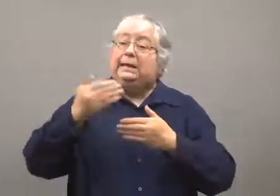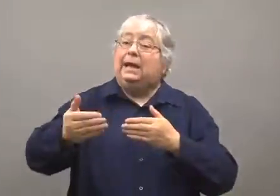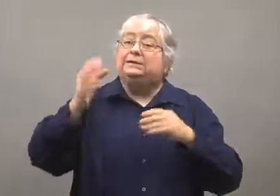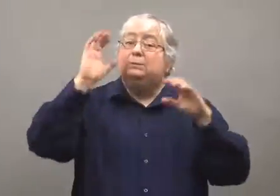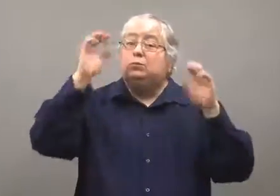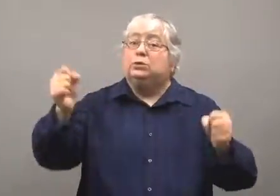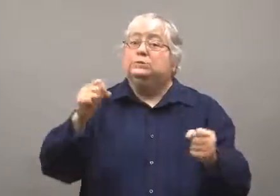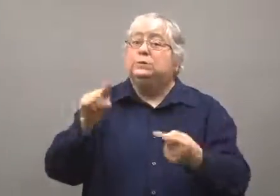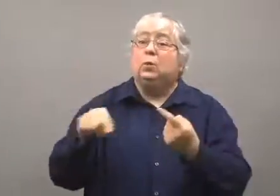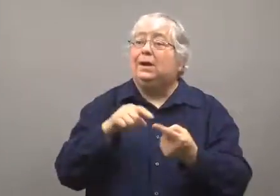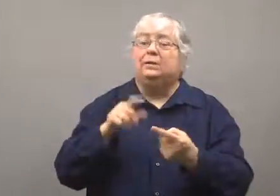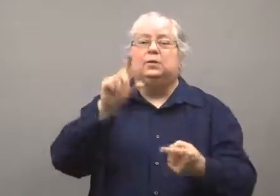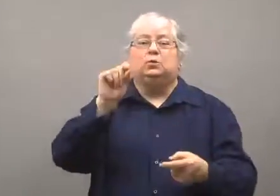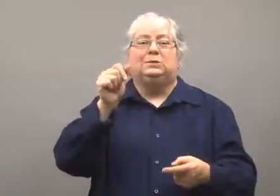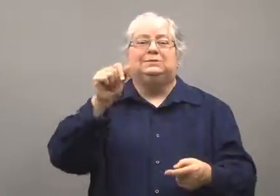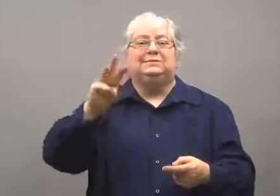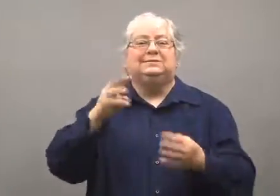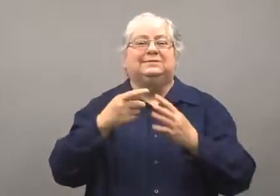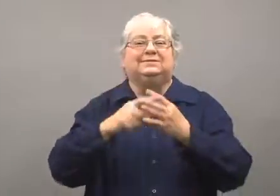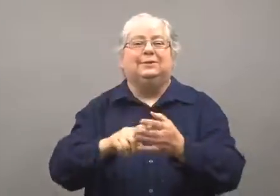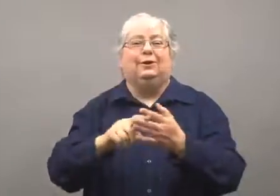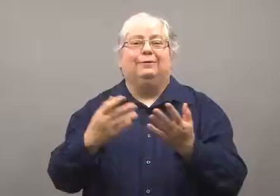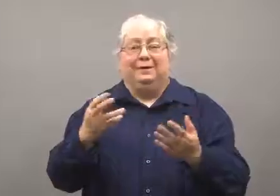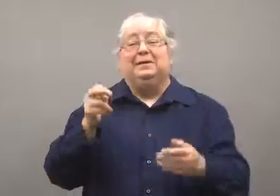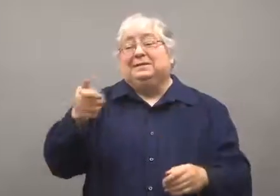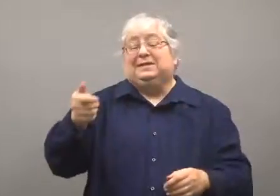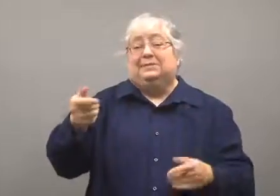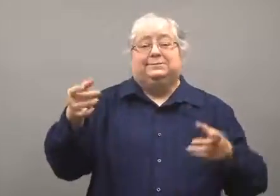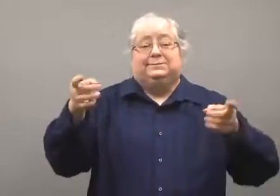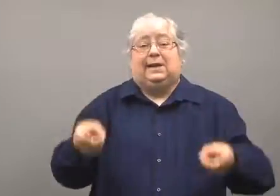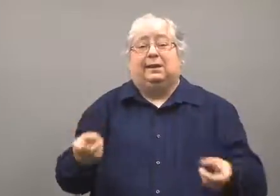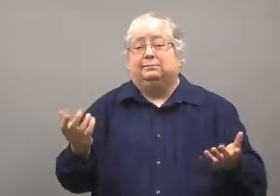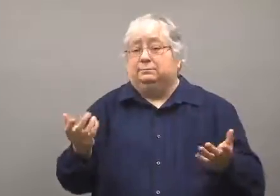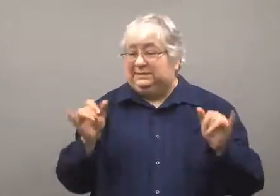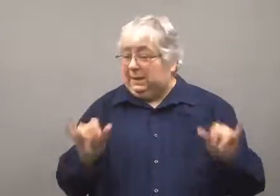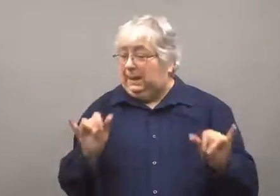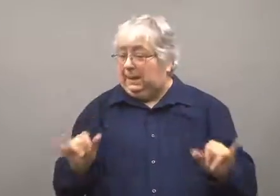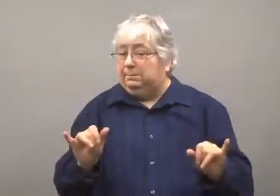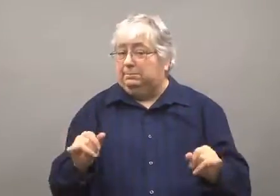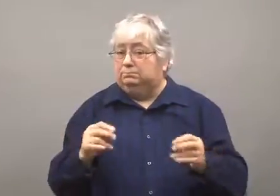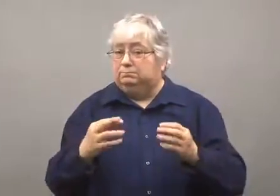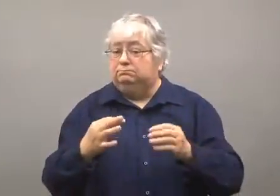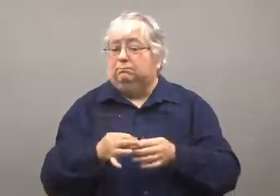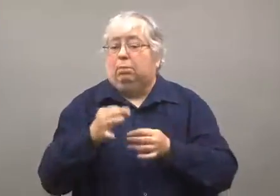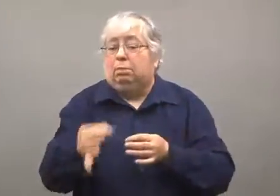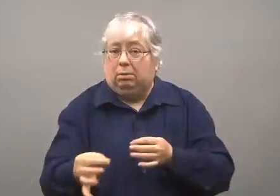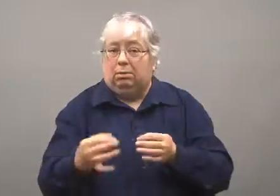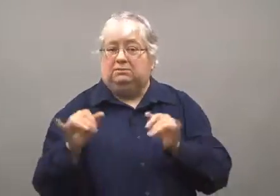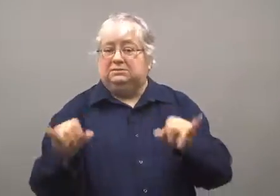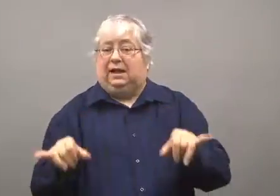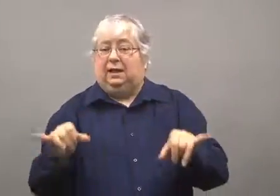The next president will start in 2016, and that president will decide